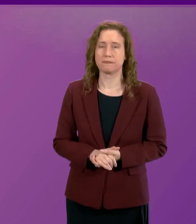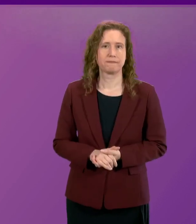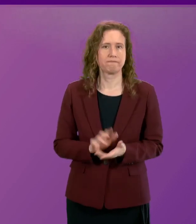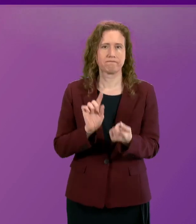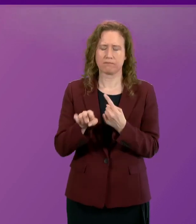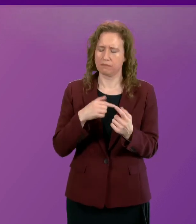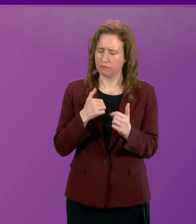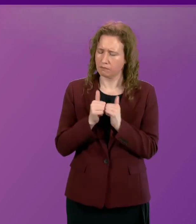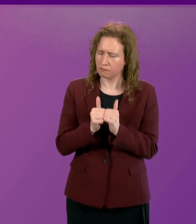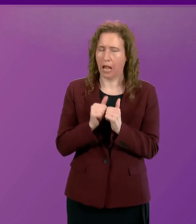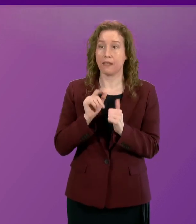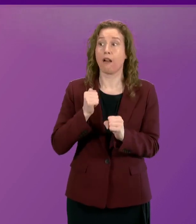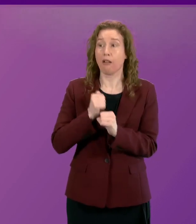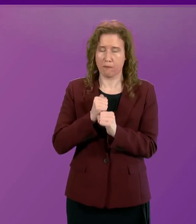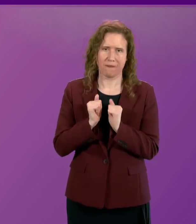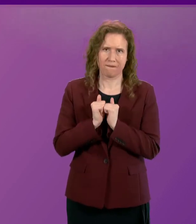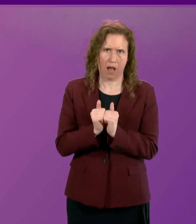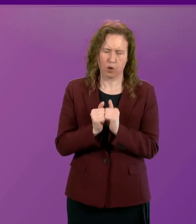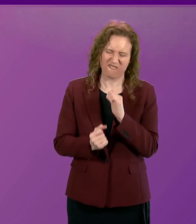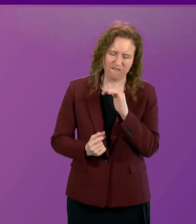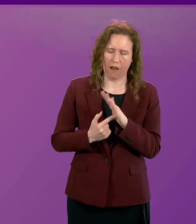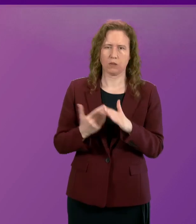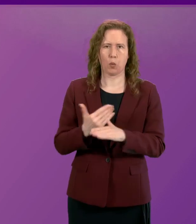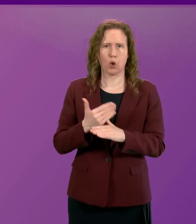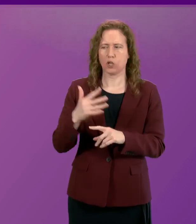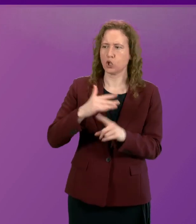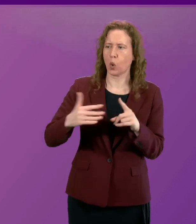The Government and I greatly value the vital role that social care workers play in delivering